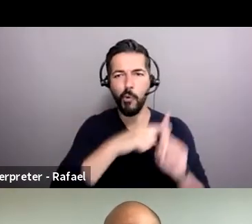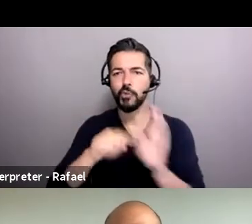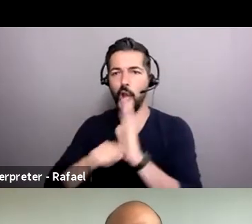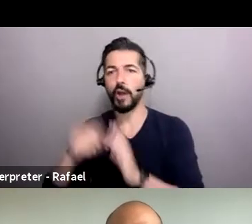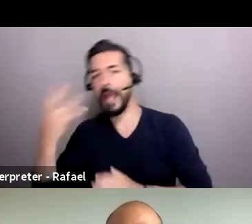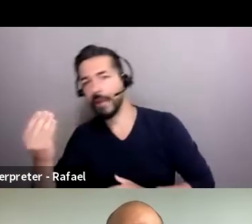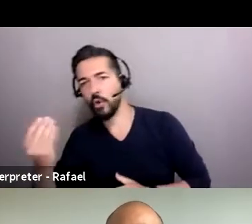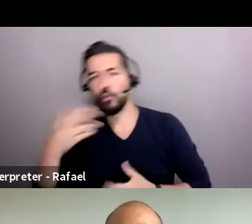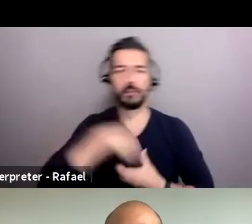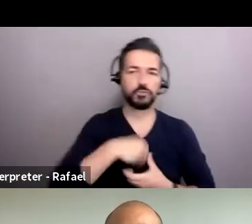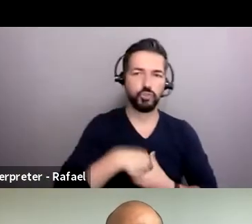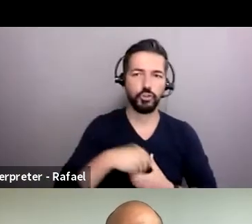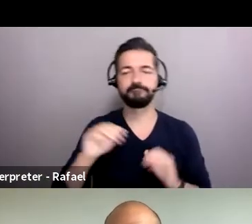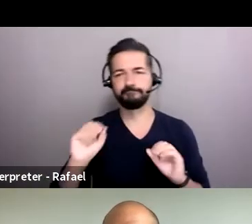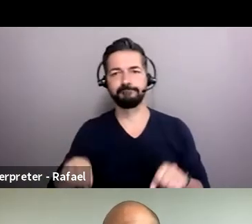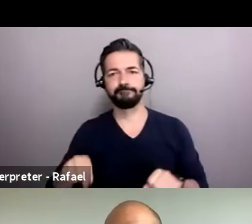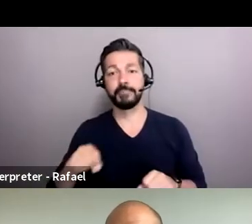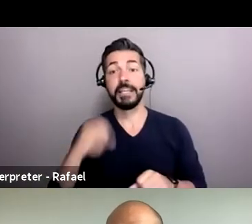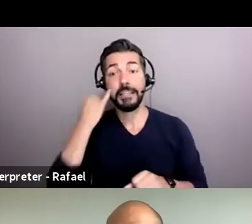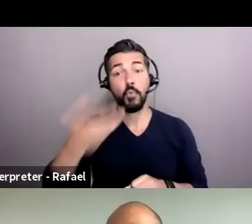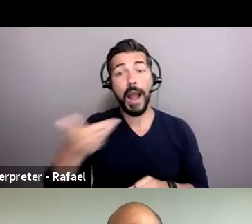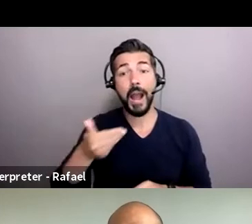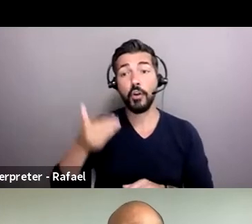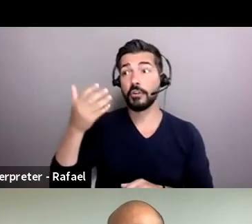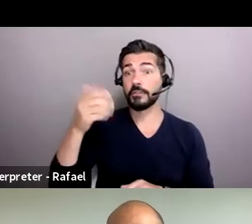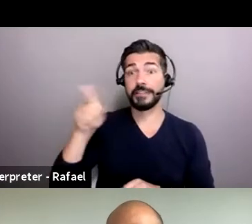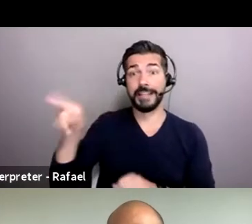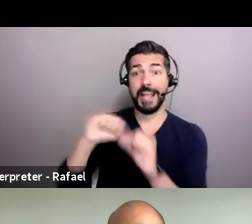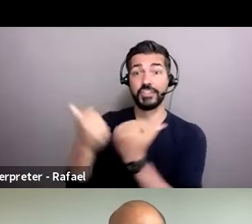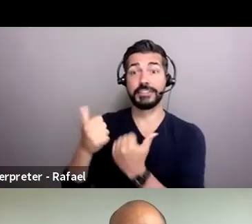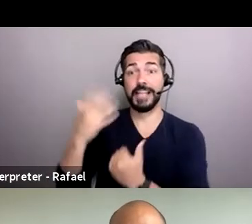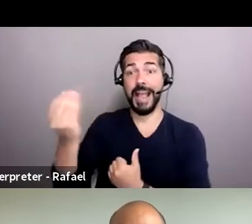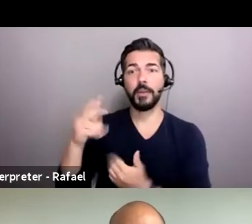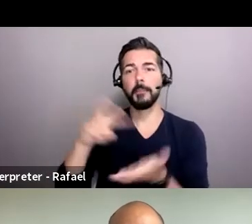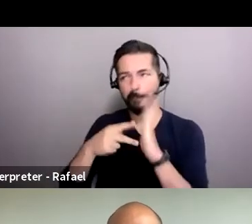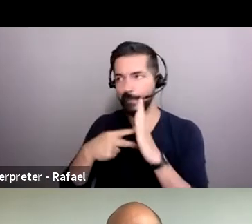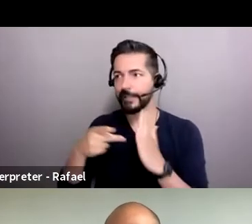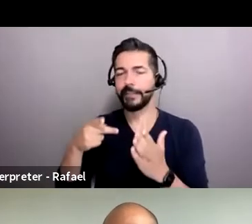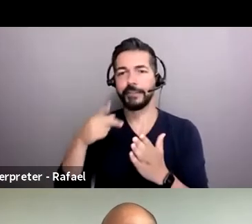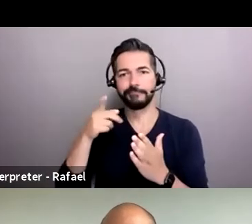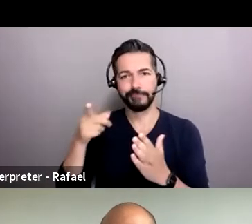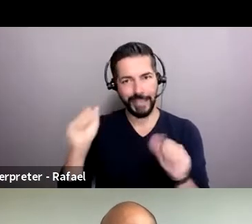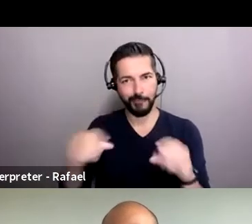when you hire an outside agency, you can kind of hold them to be a bit more accountable, but at the same time, they